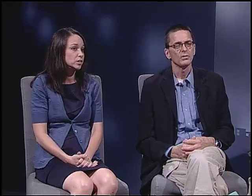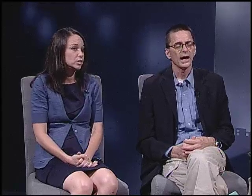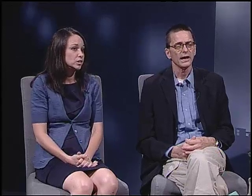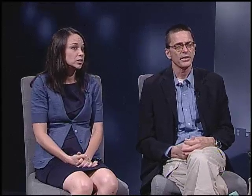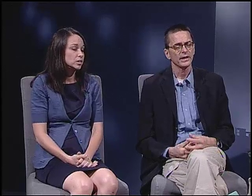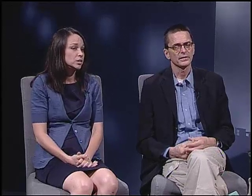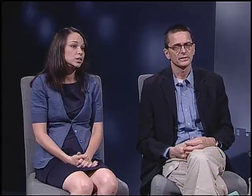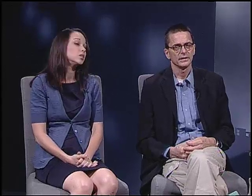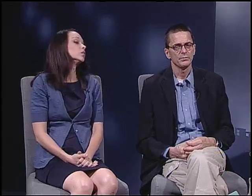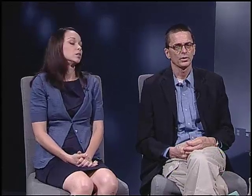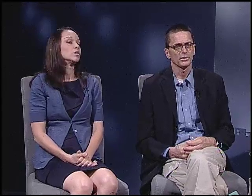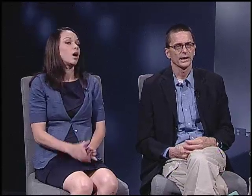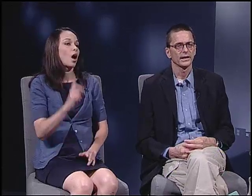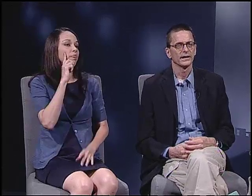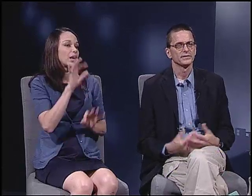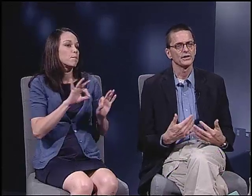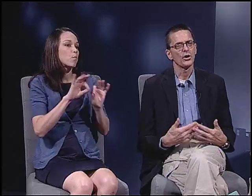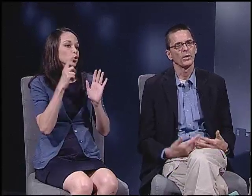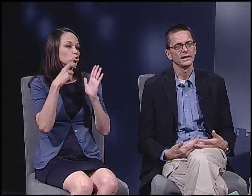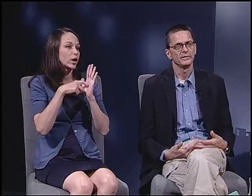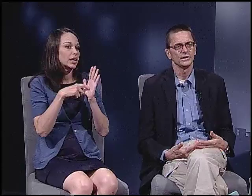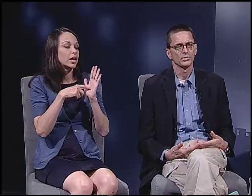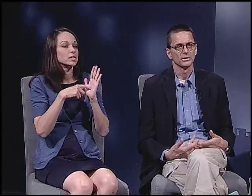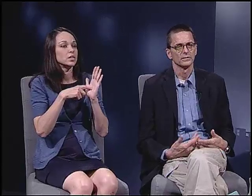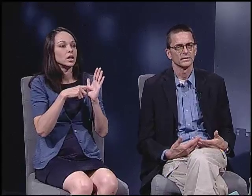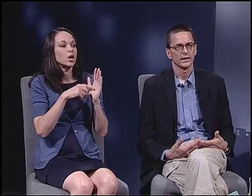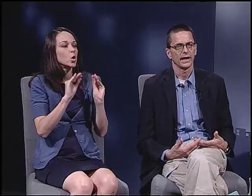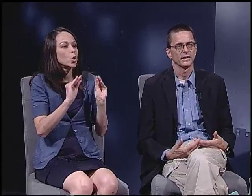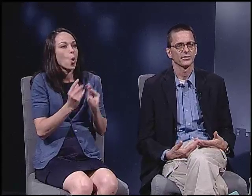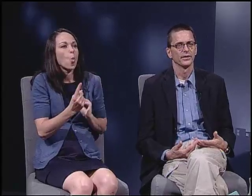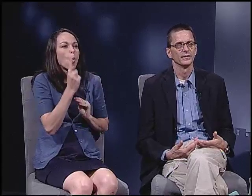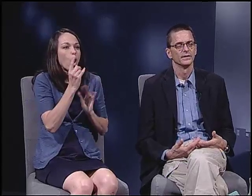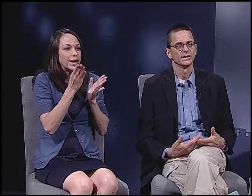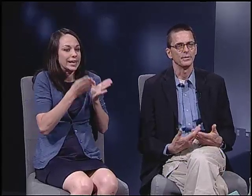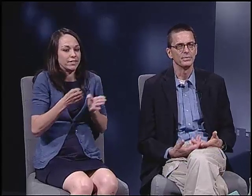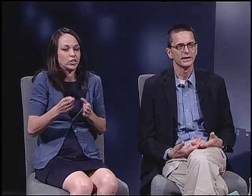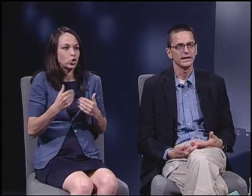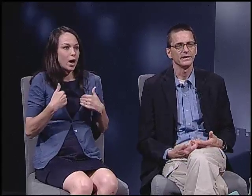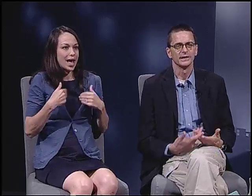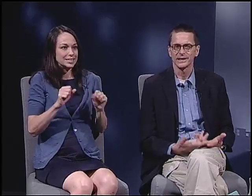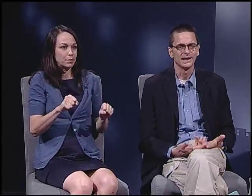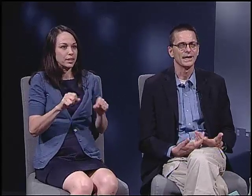Well, I think it's important to recognize that no one individual has the ability, the time,